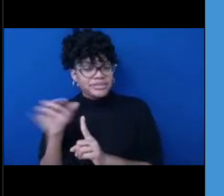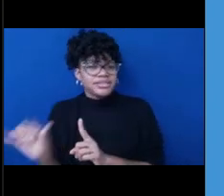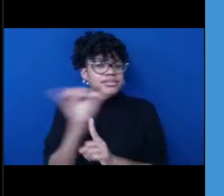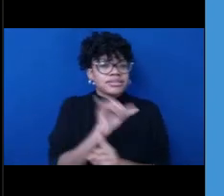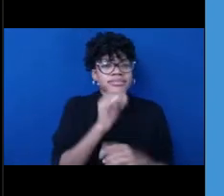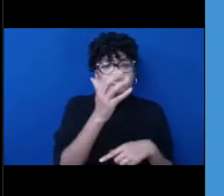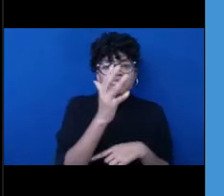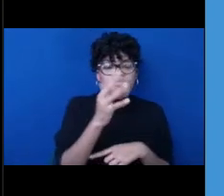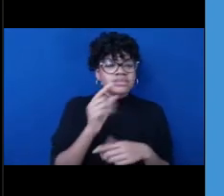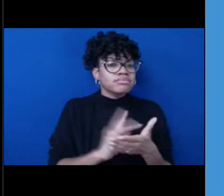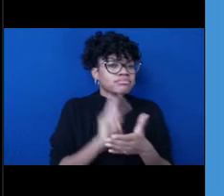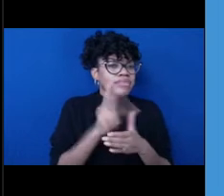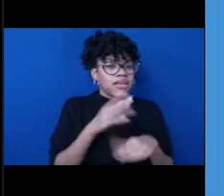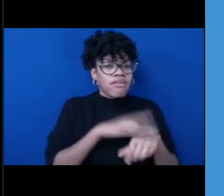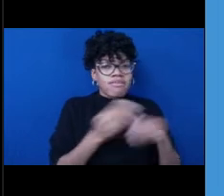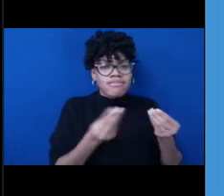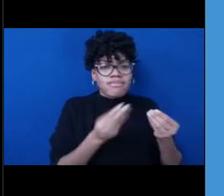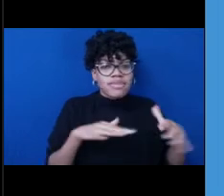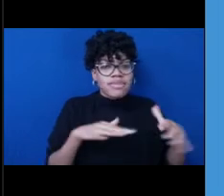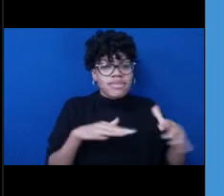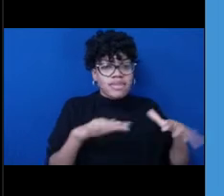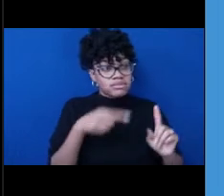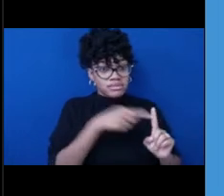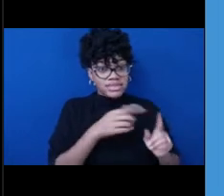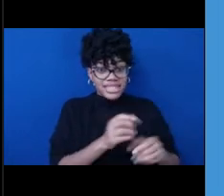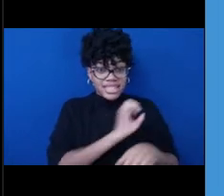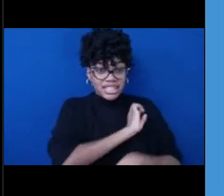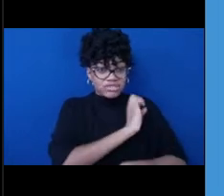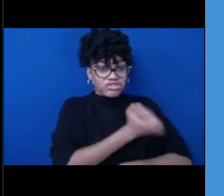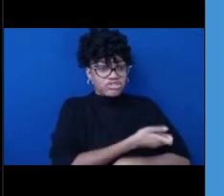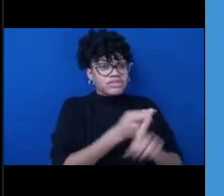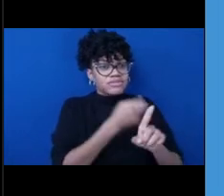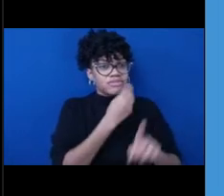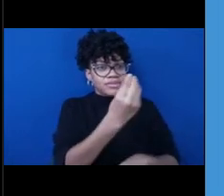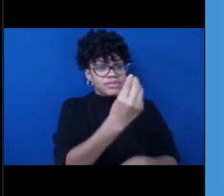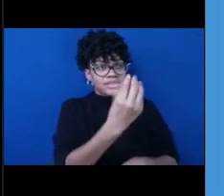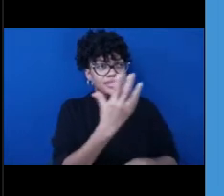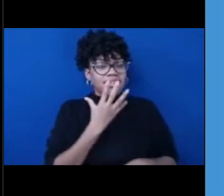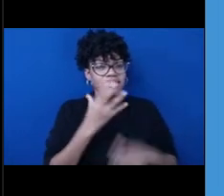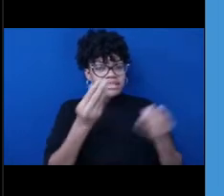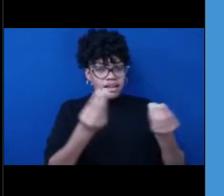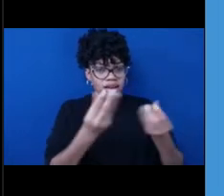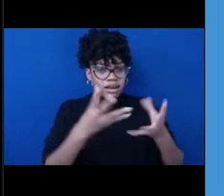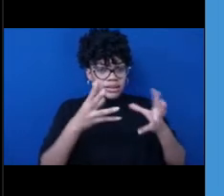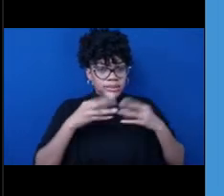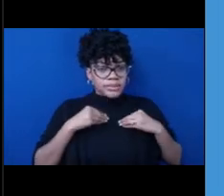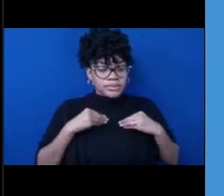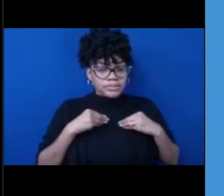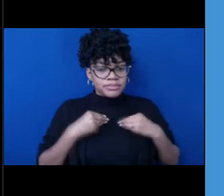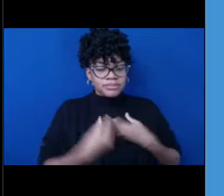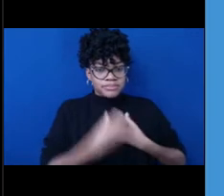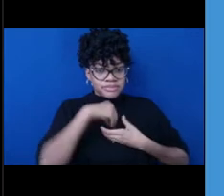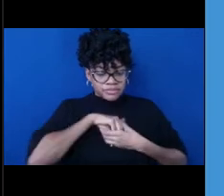it gets energy from the sun and makes it into food. Since the coral polyp is giving the zooxanthellae